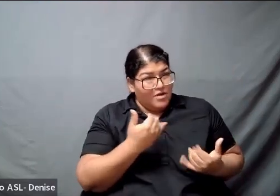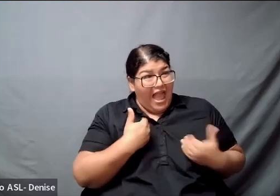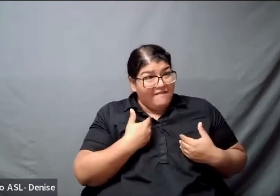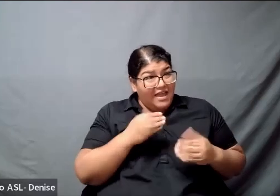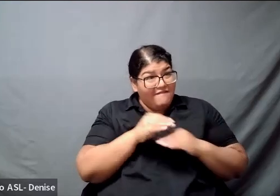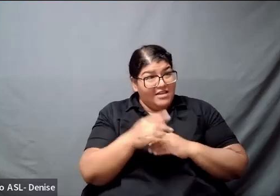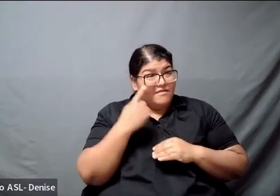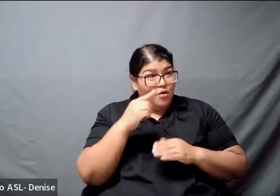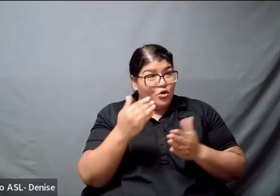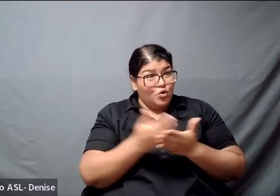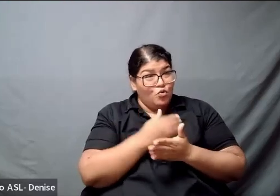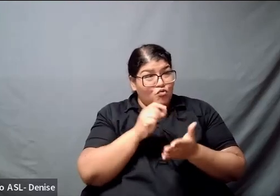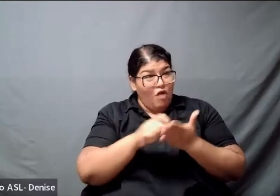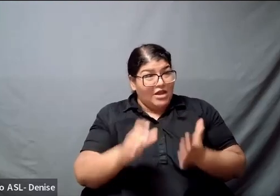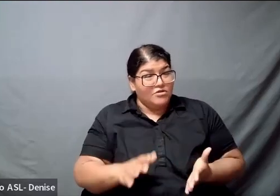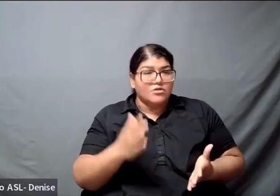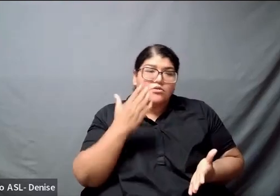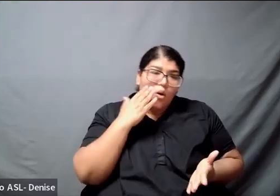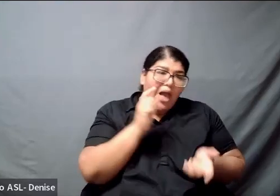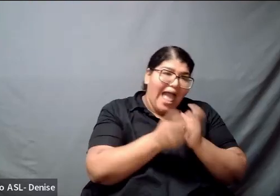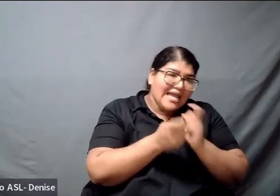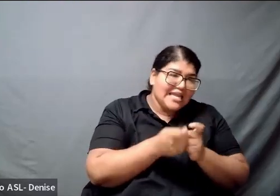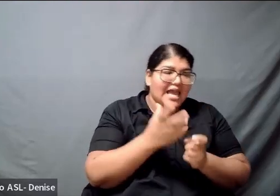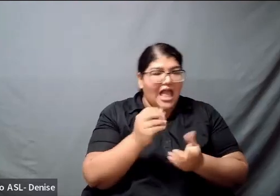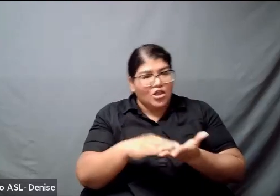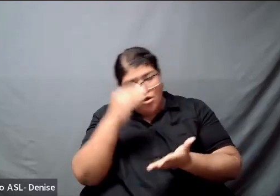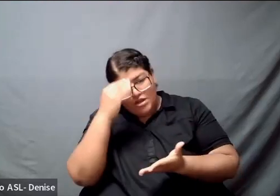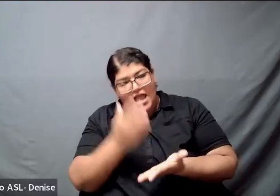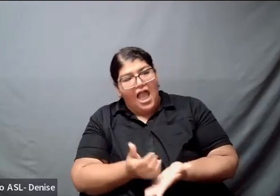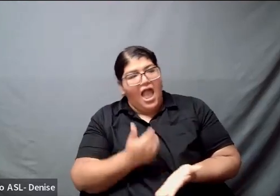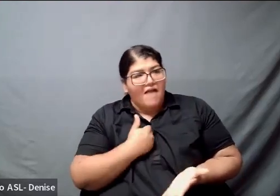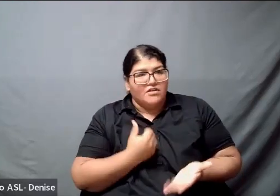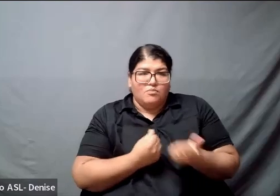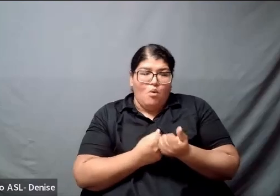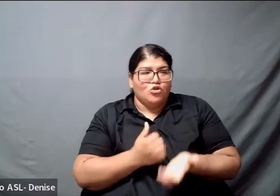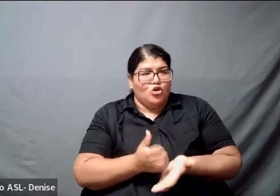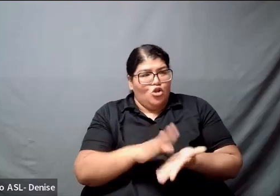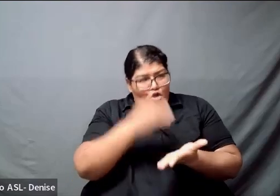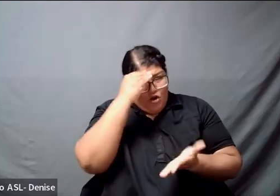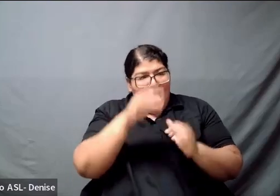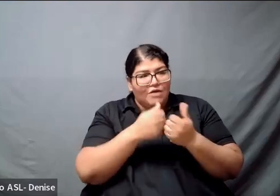You talked about editing and learning that process or having help with that process. What else? Jumping in and wing it.